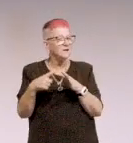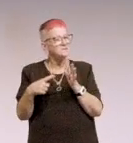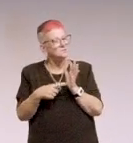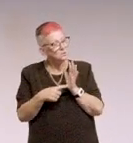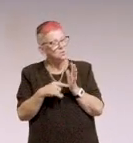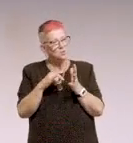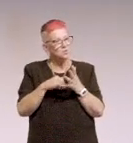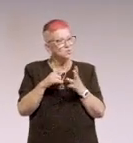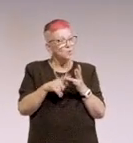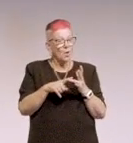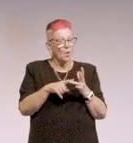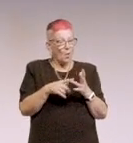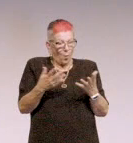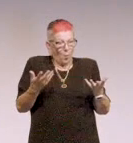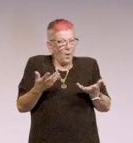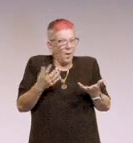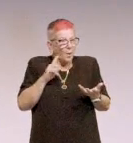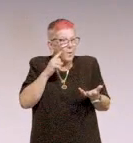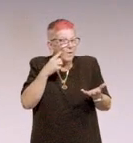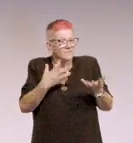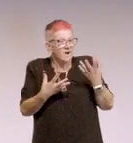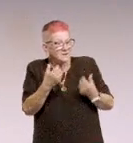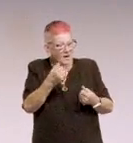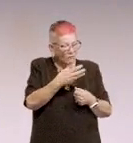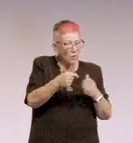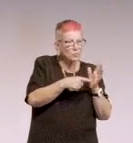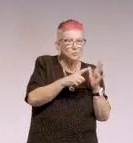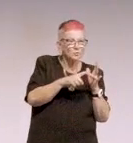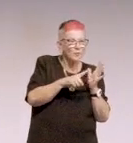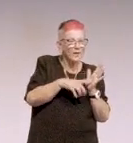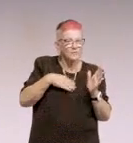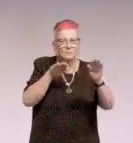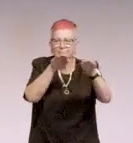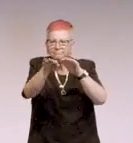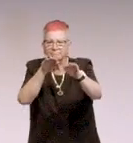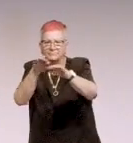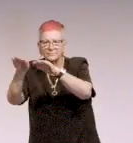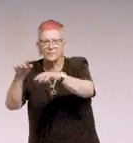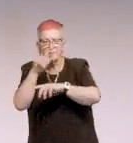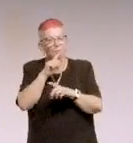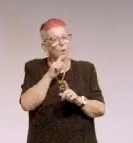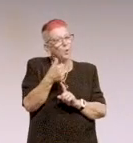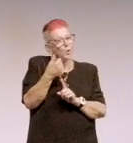So, you can't get these kind of exceptions from any tool. You actually have to go to the users only.